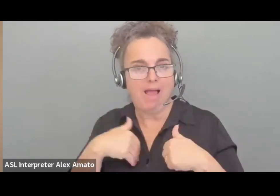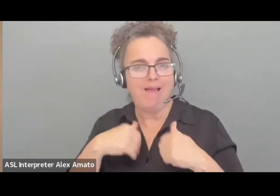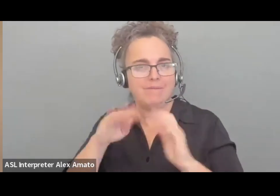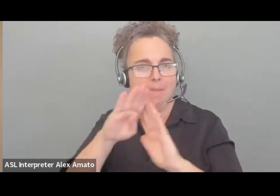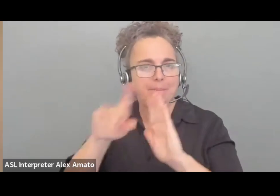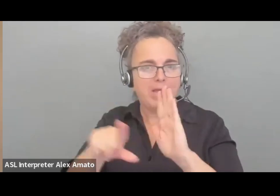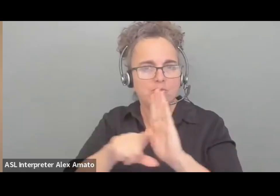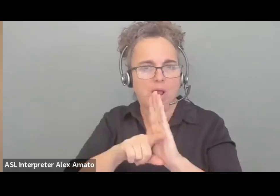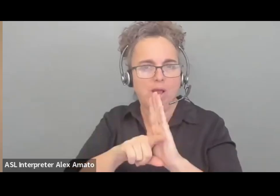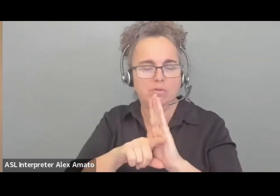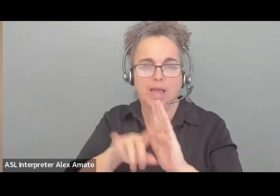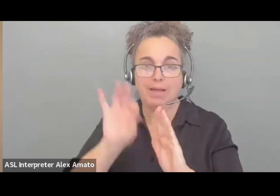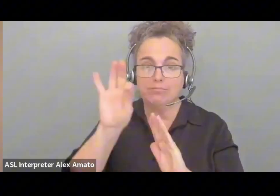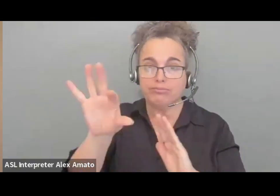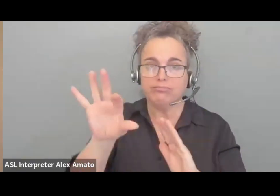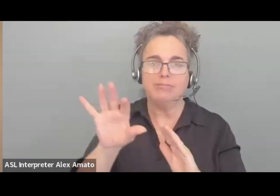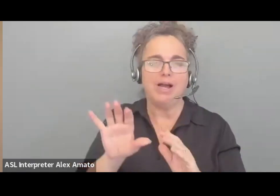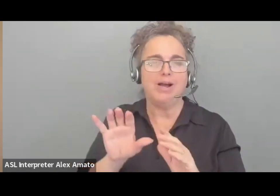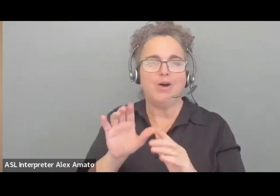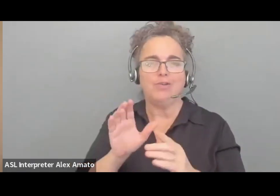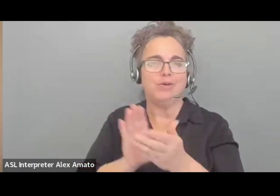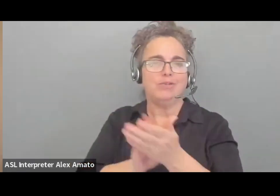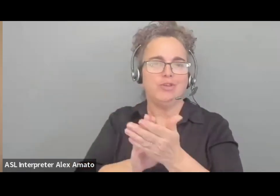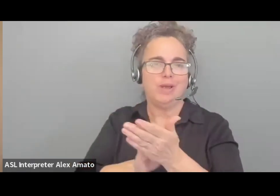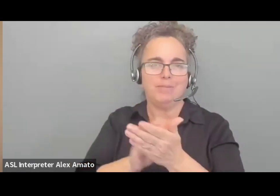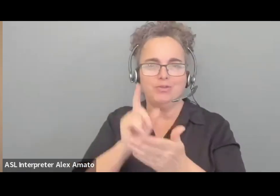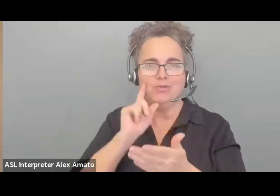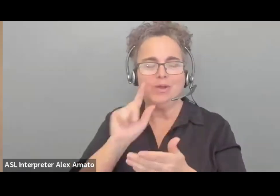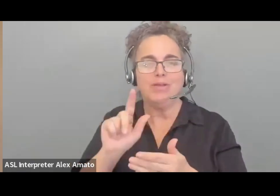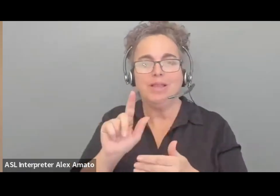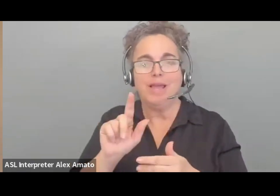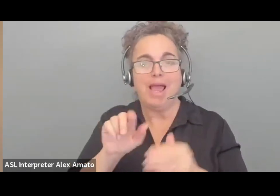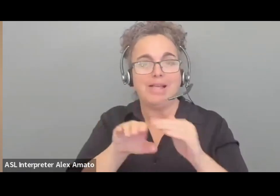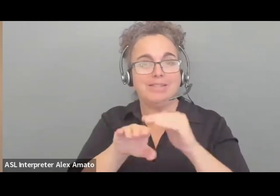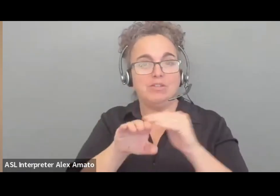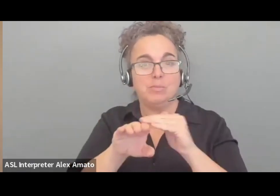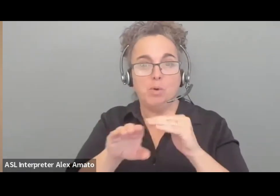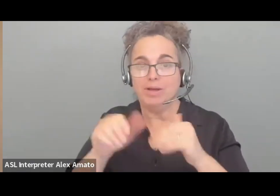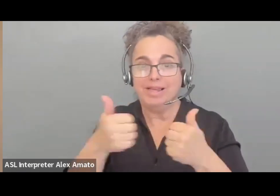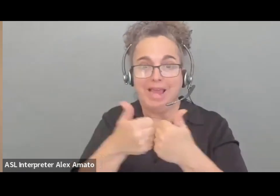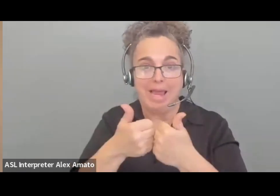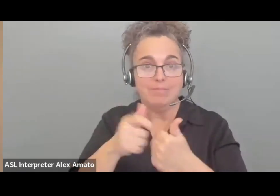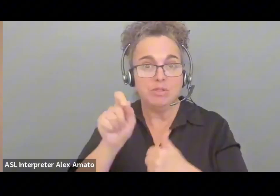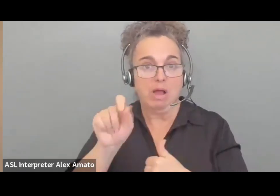I want to just put a shout out in the chat here to the Accessible Games initiative or accessiblegames.com.